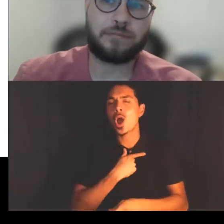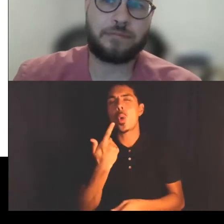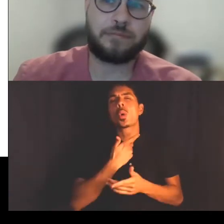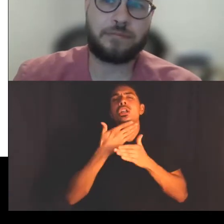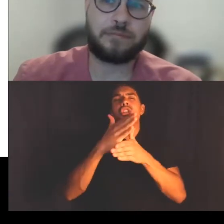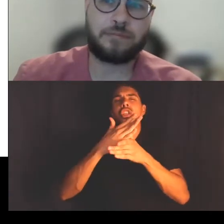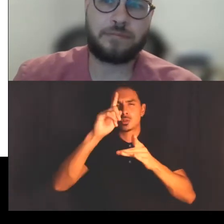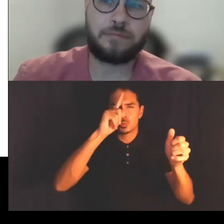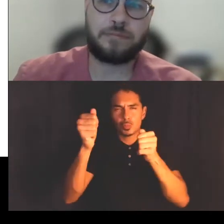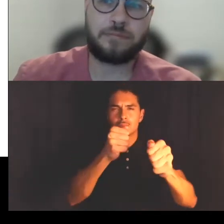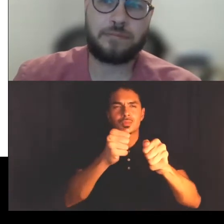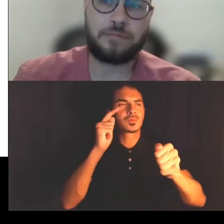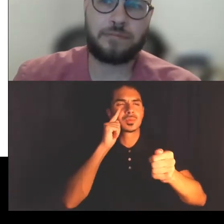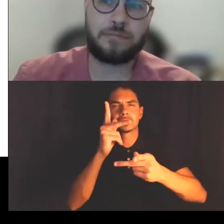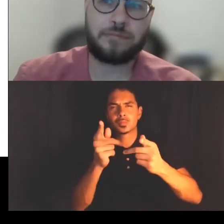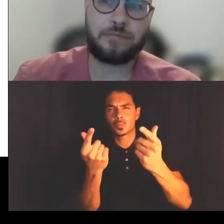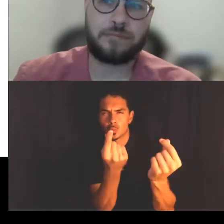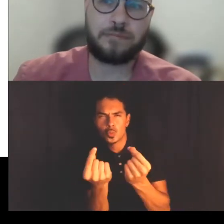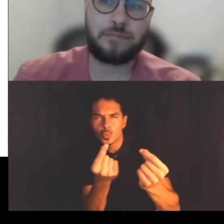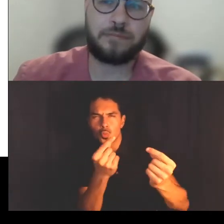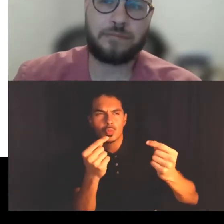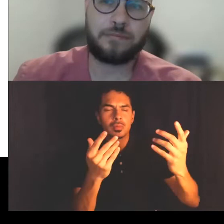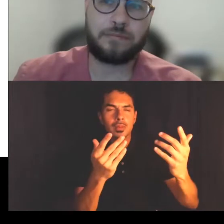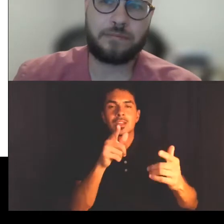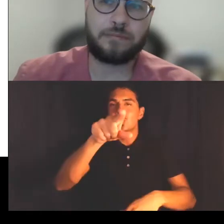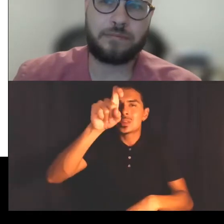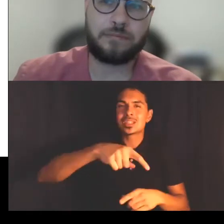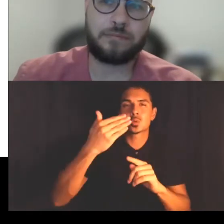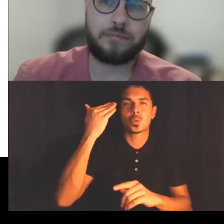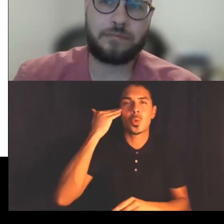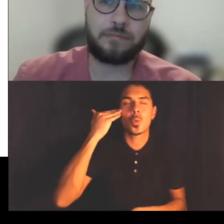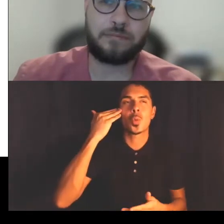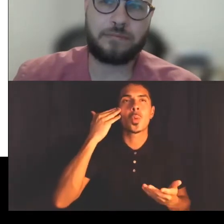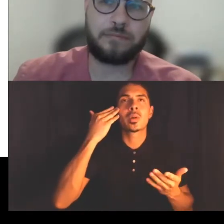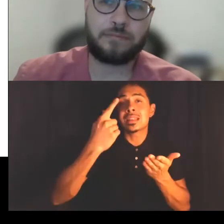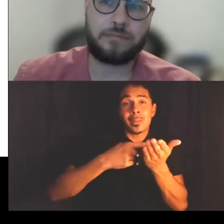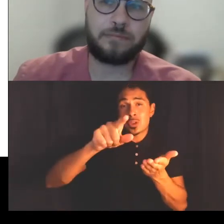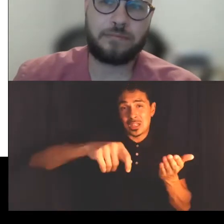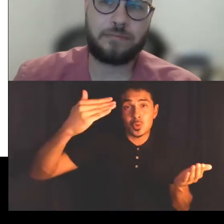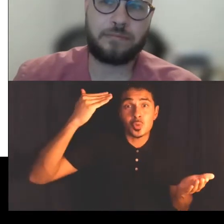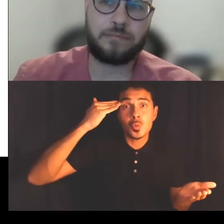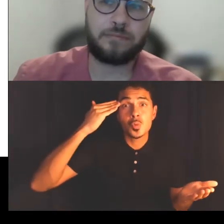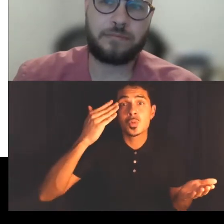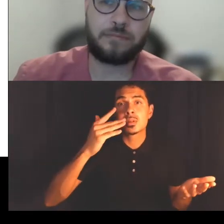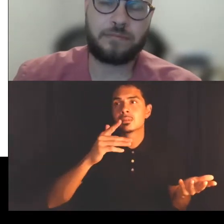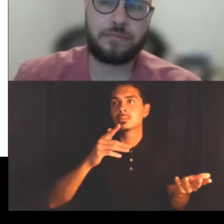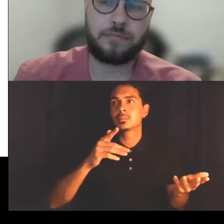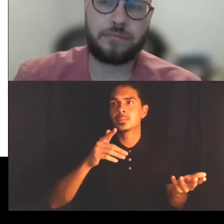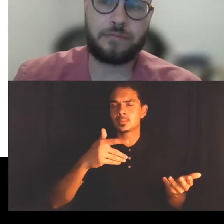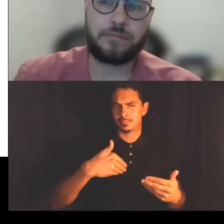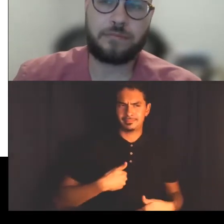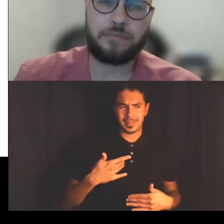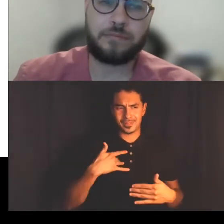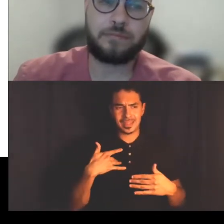Sometimes you just need to know that you have something that you can do when things feel hopeless